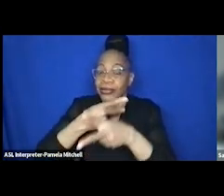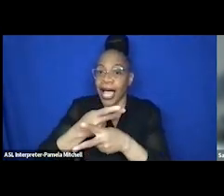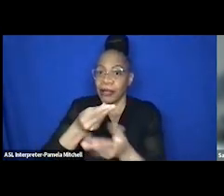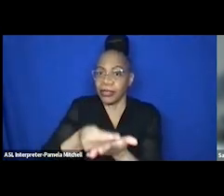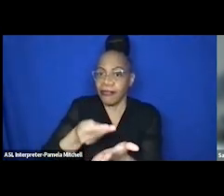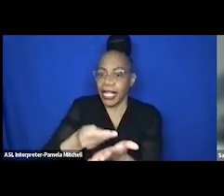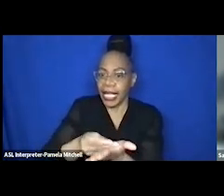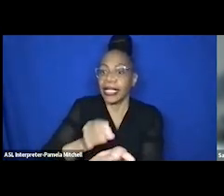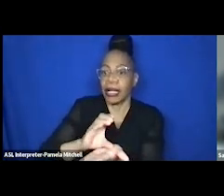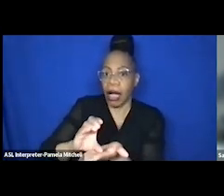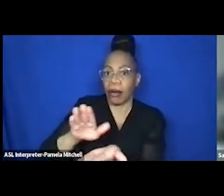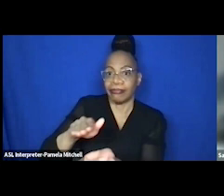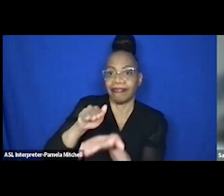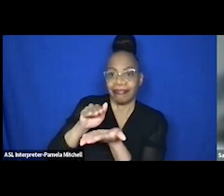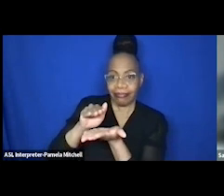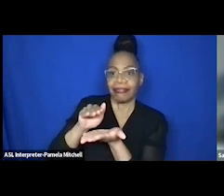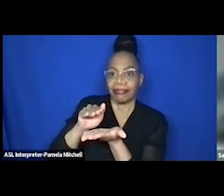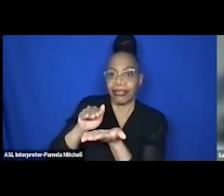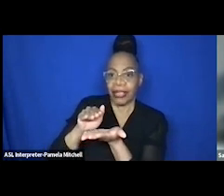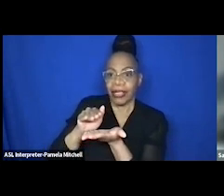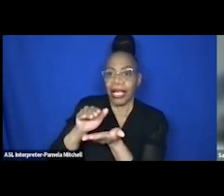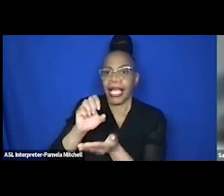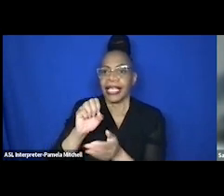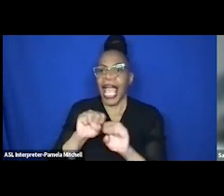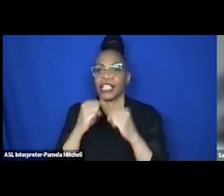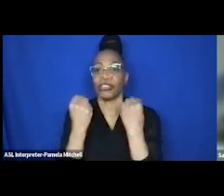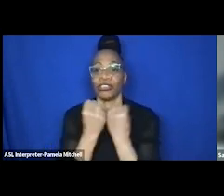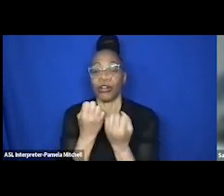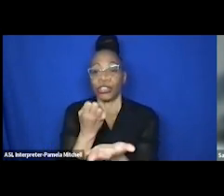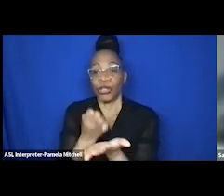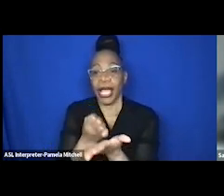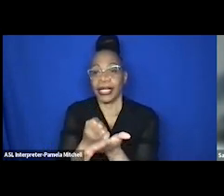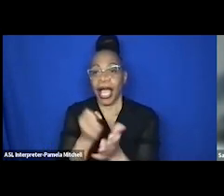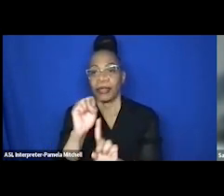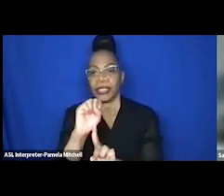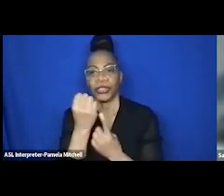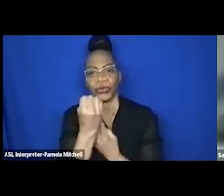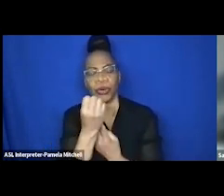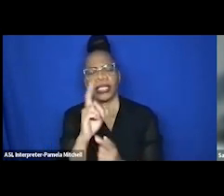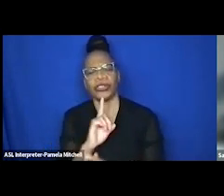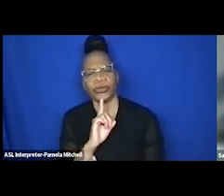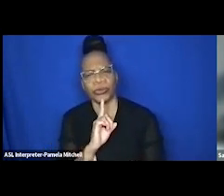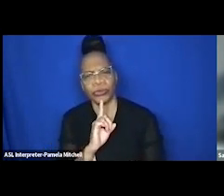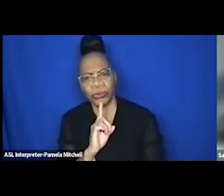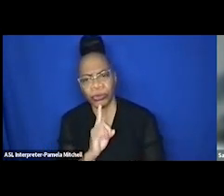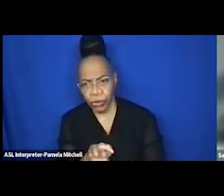that being in that kind of socioeconomic situation has really, really, really proven difficult